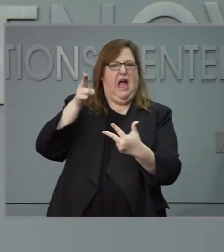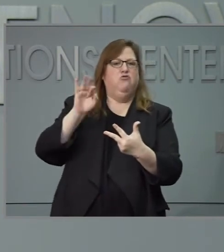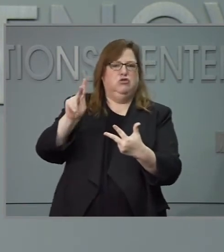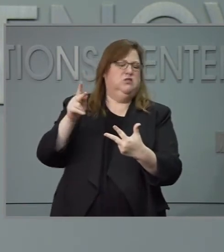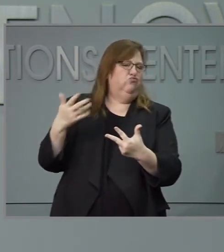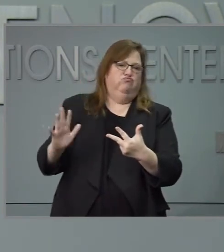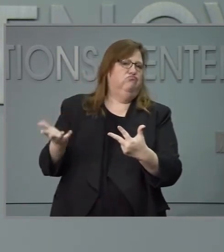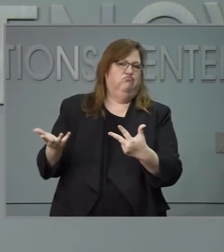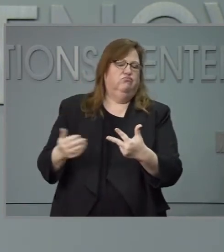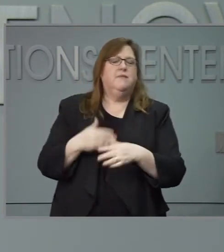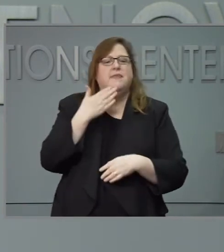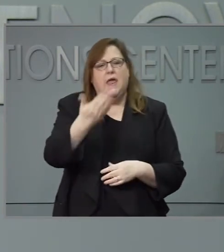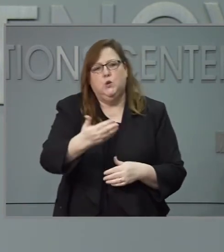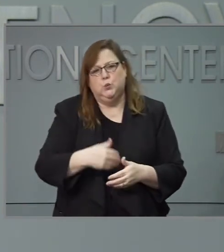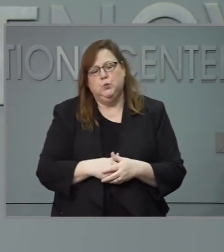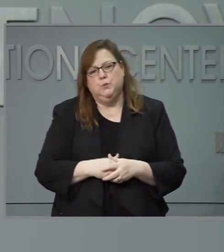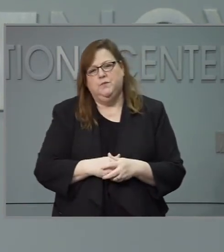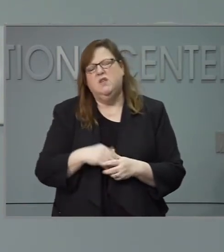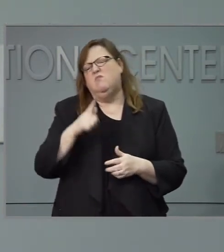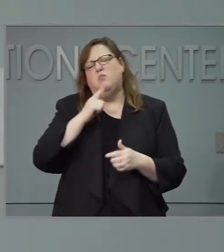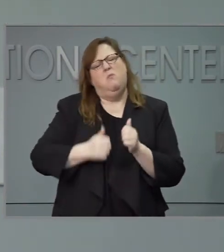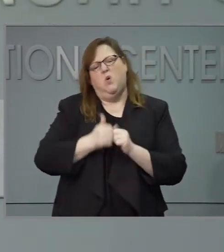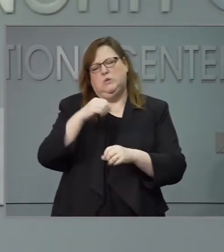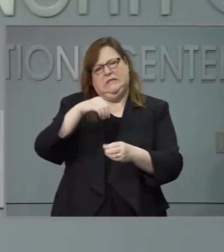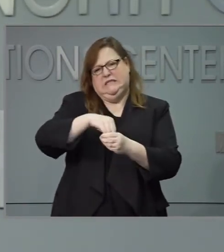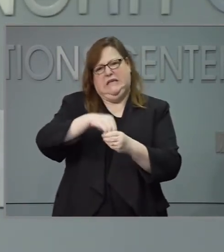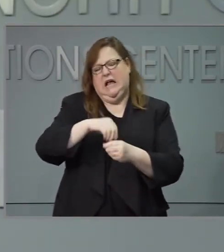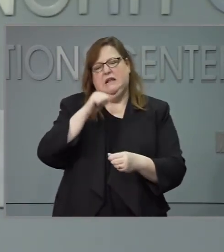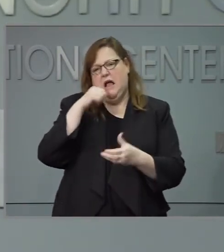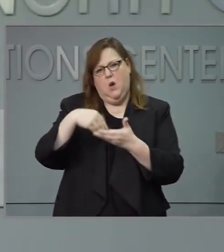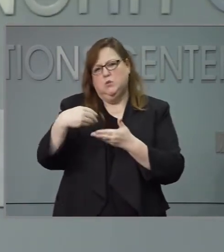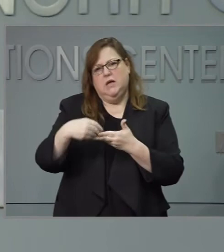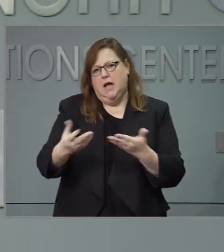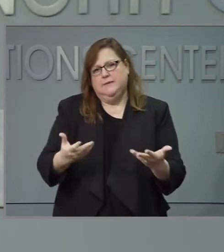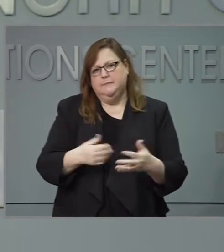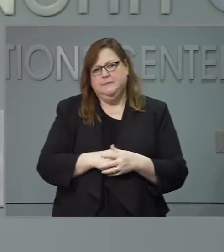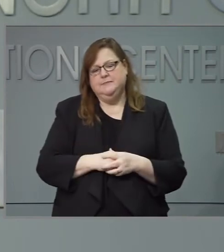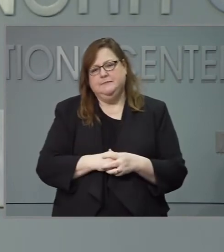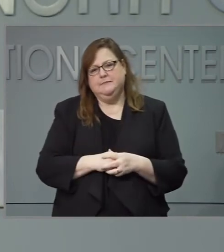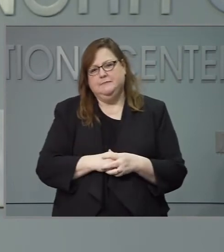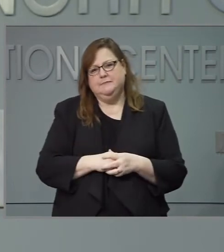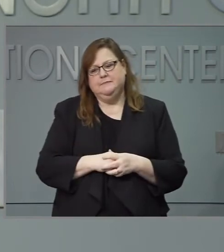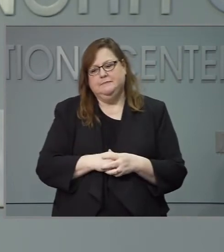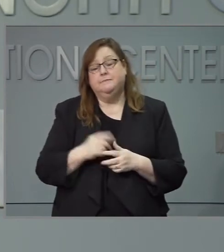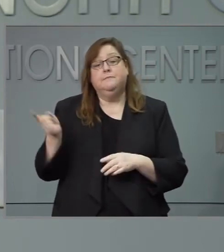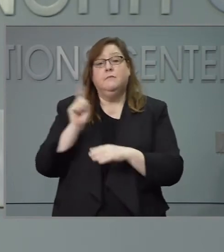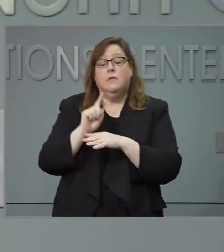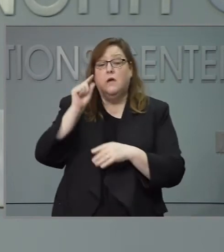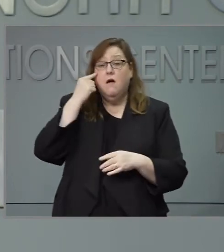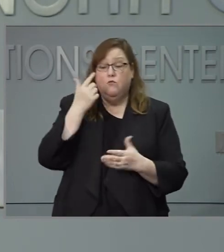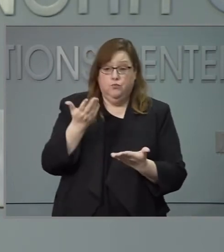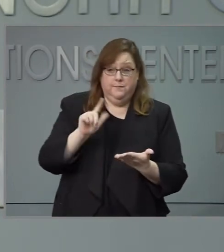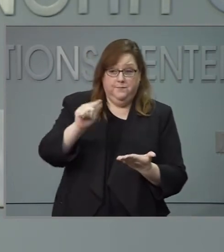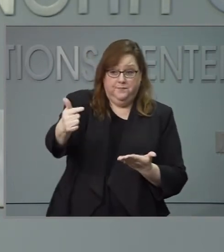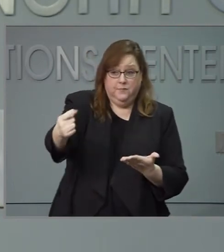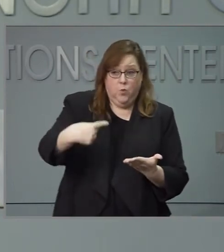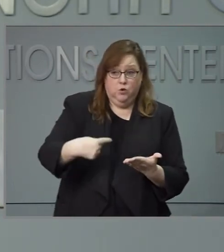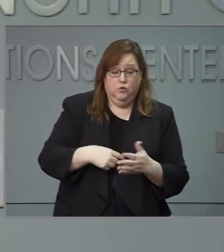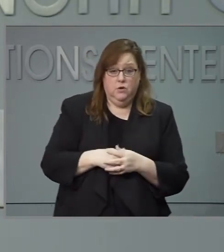BANDA ANCHA. Y TODAS LAS MILLAS VAN A ESTAR CONECTADAS A BANDA ANCHA >> Mr. Goforth: SEÑOR COOPER,